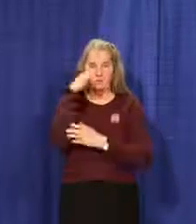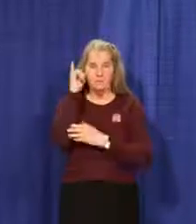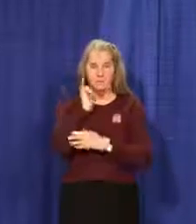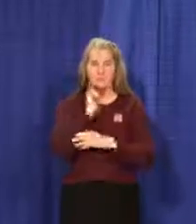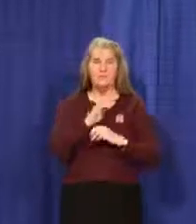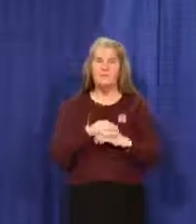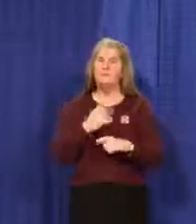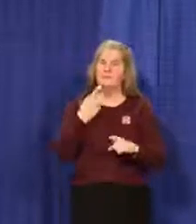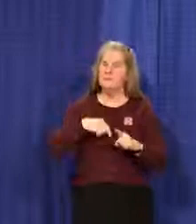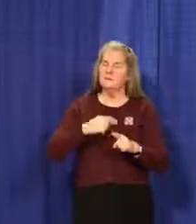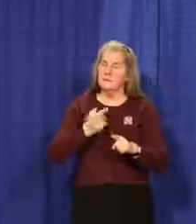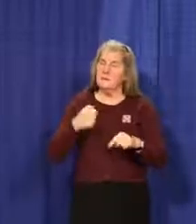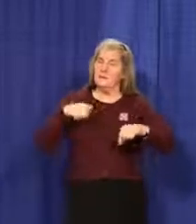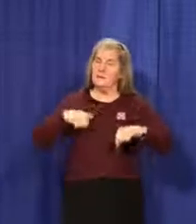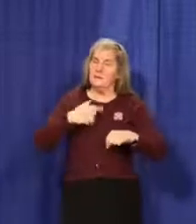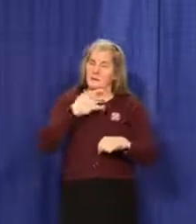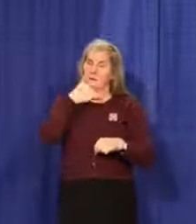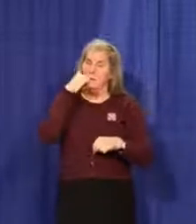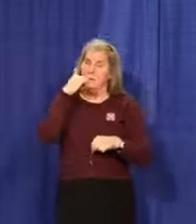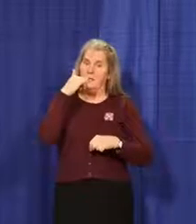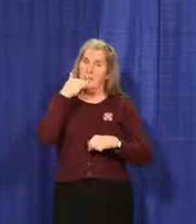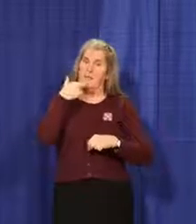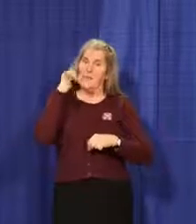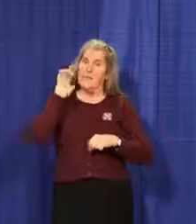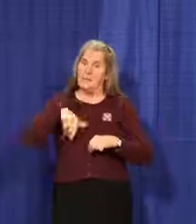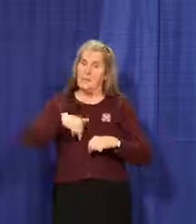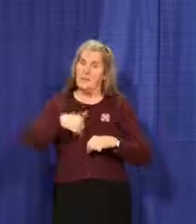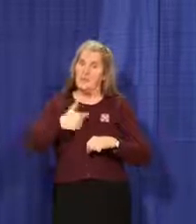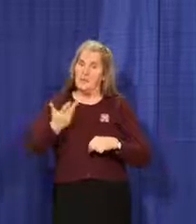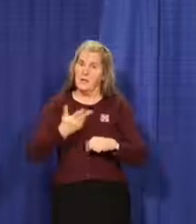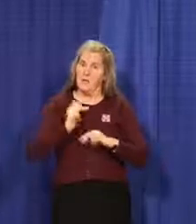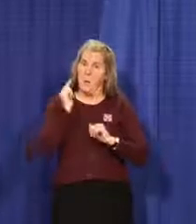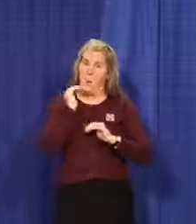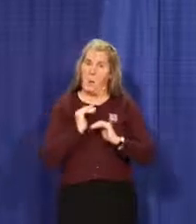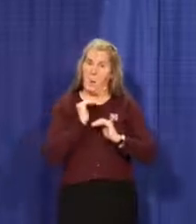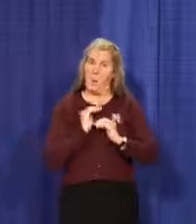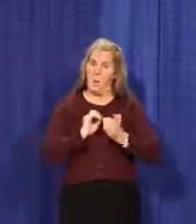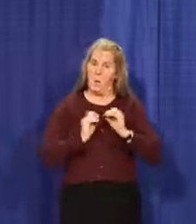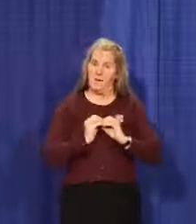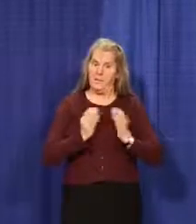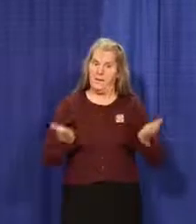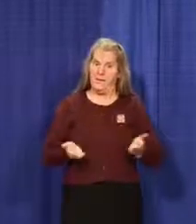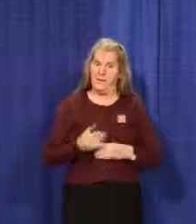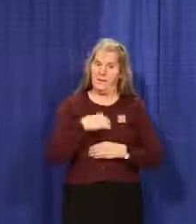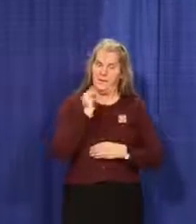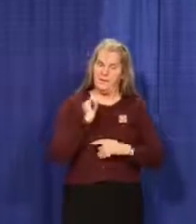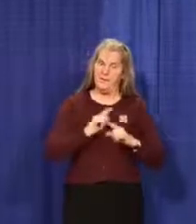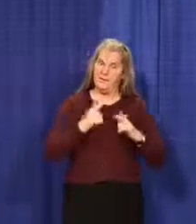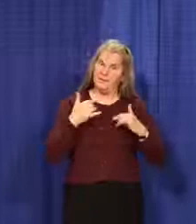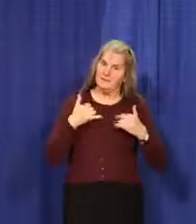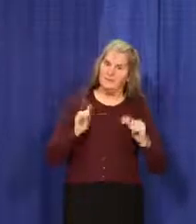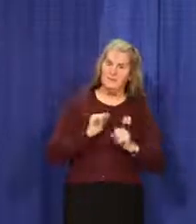Well we are extremely fortunate that our case count is so low, we remain in the grips of this